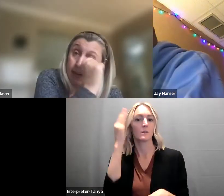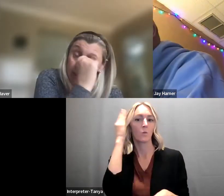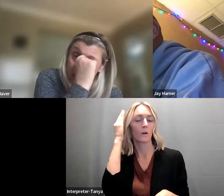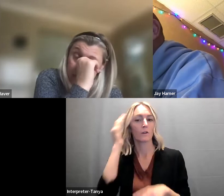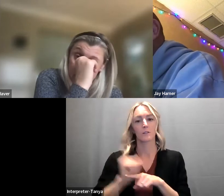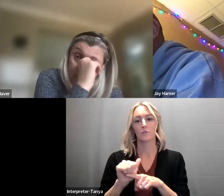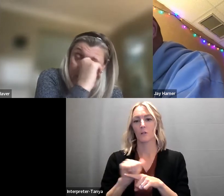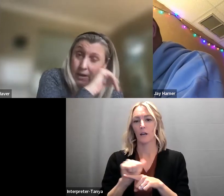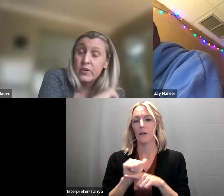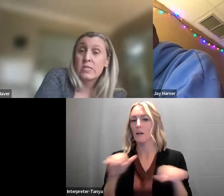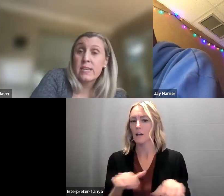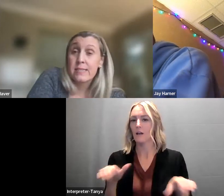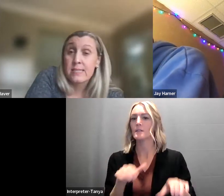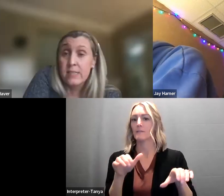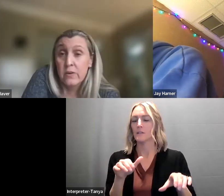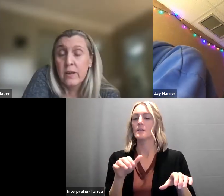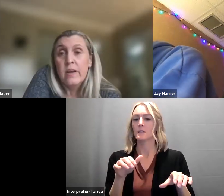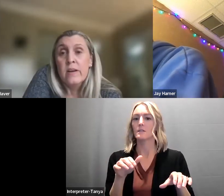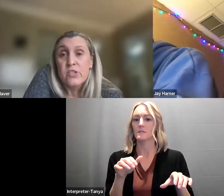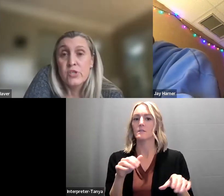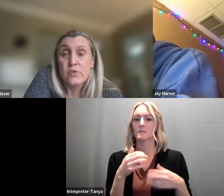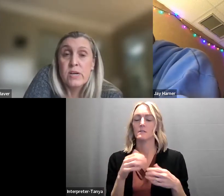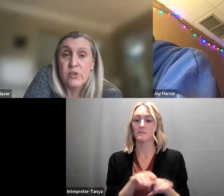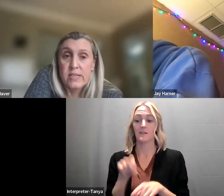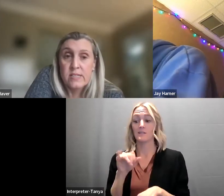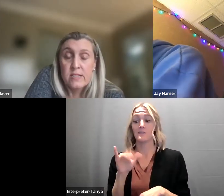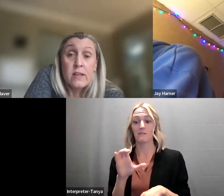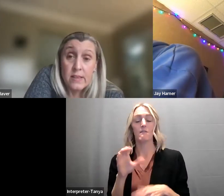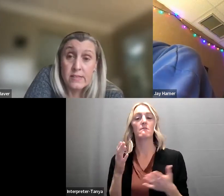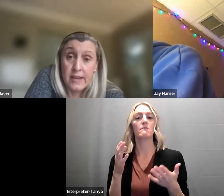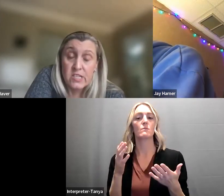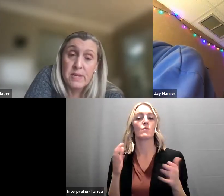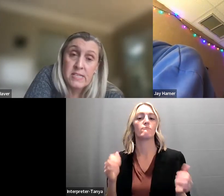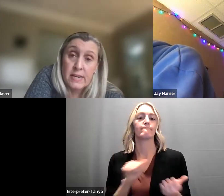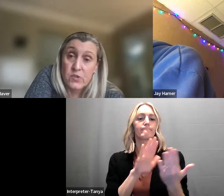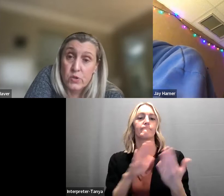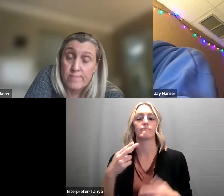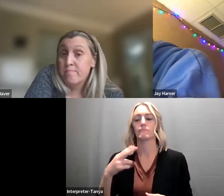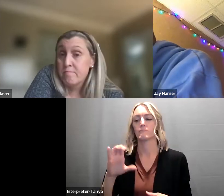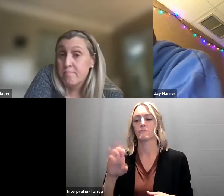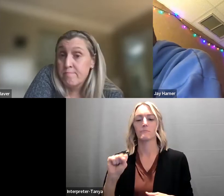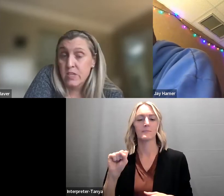training and activities or efforts as a SILCK to address this HCBS settings rule?